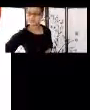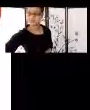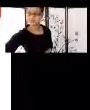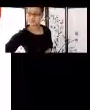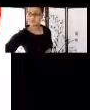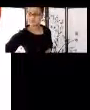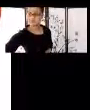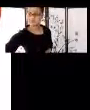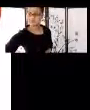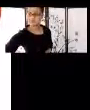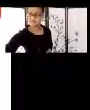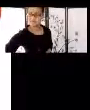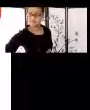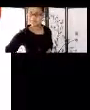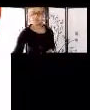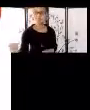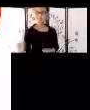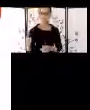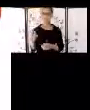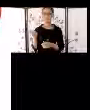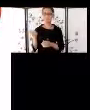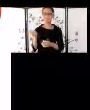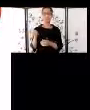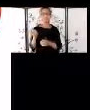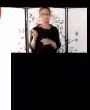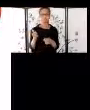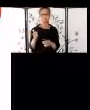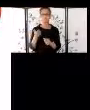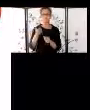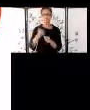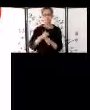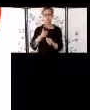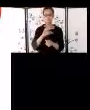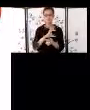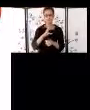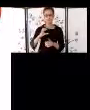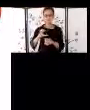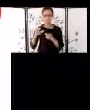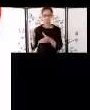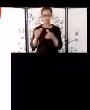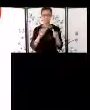applications received. Each committee will consist of seven members.